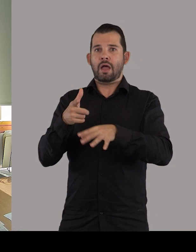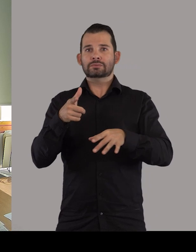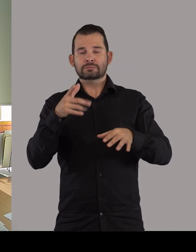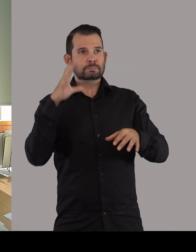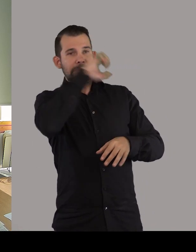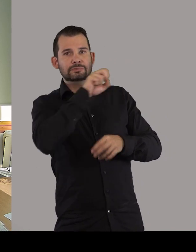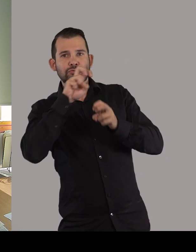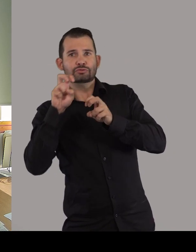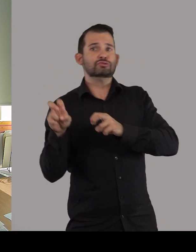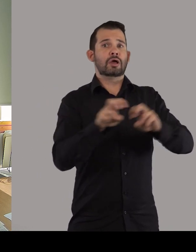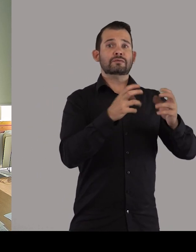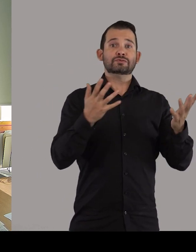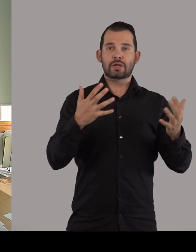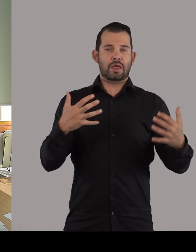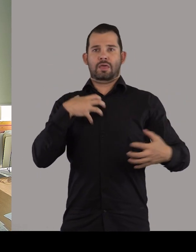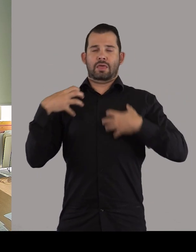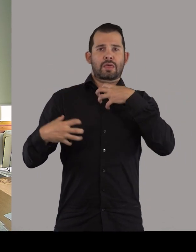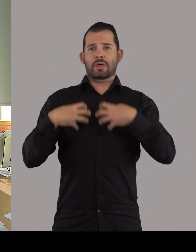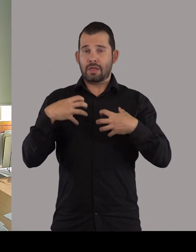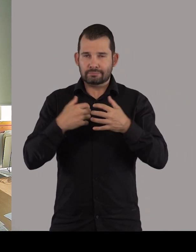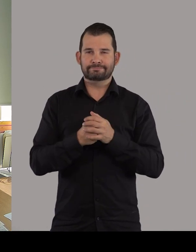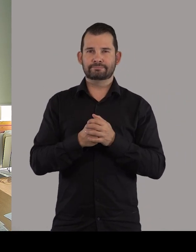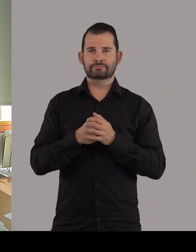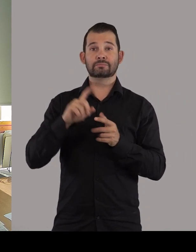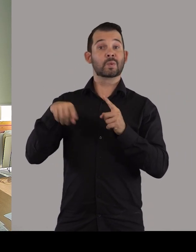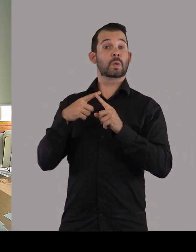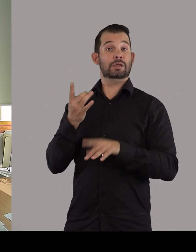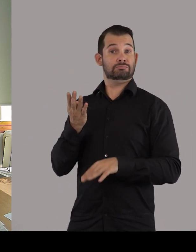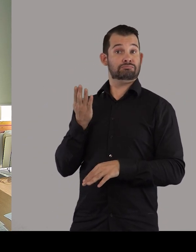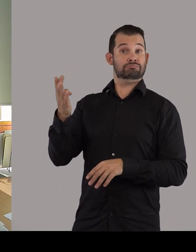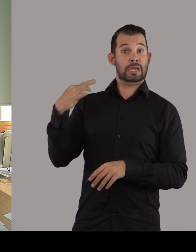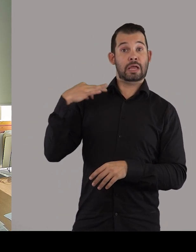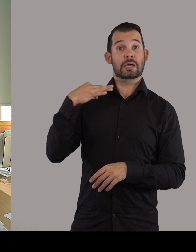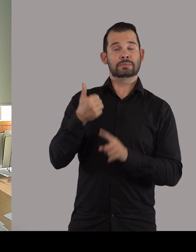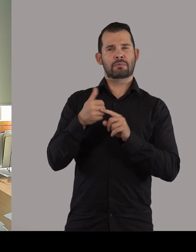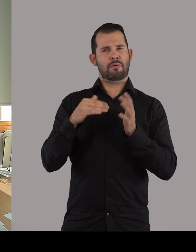causing you to miss your transfers. When submitting the application,